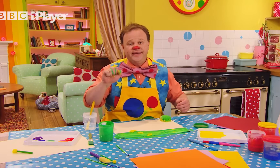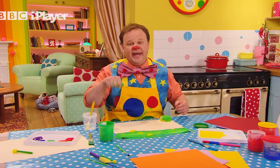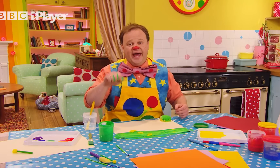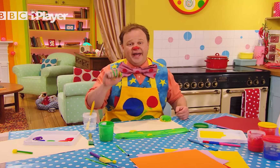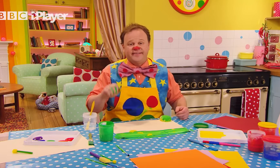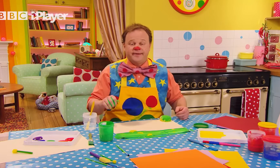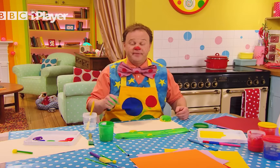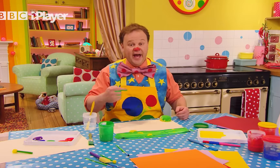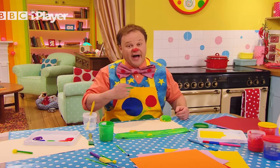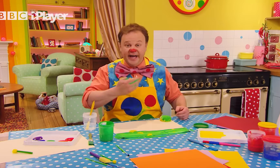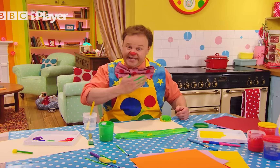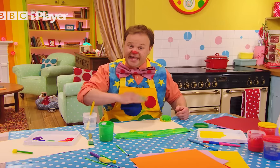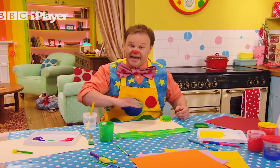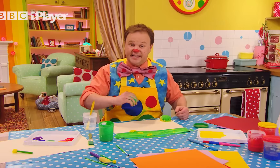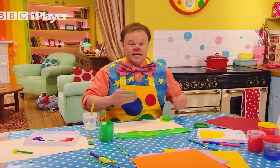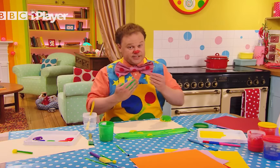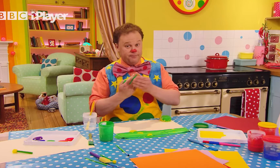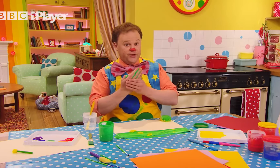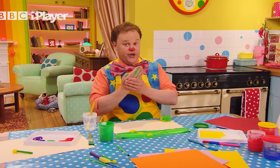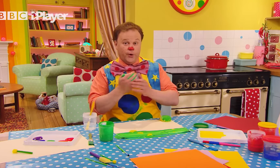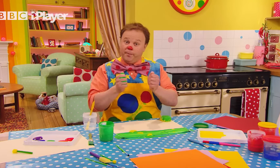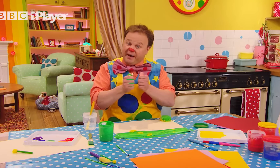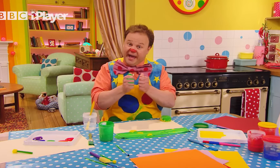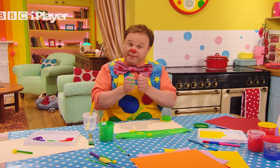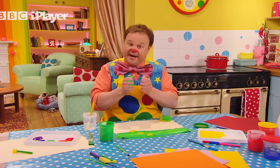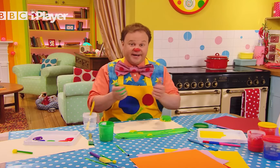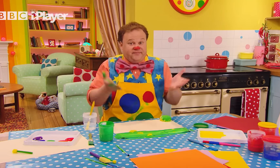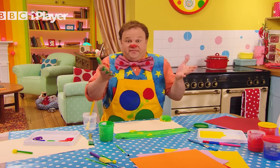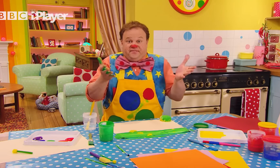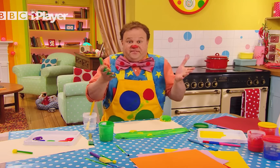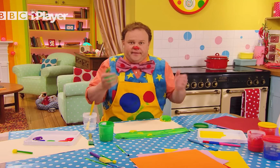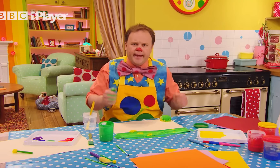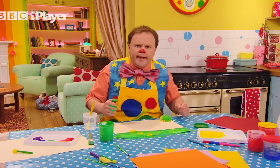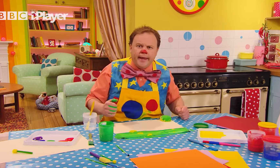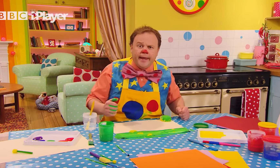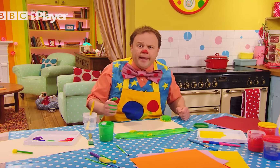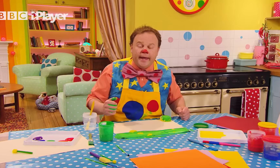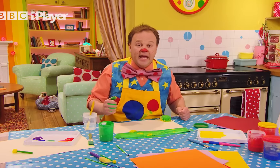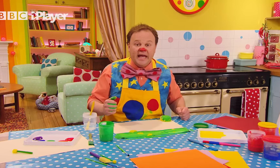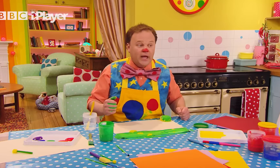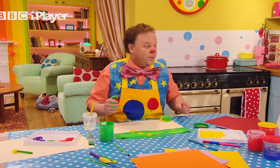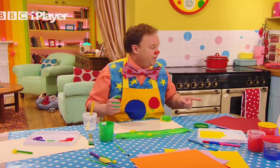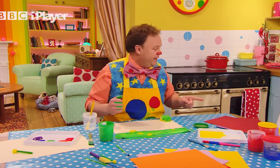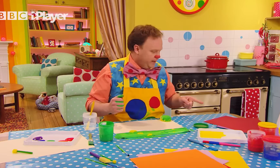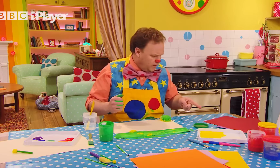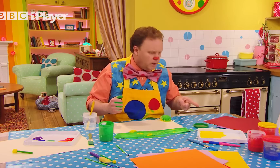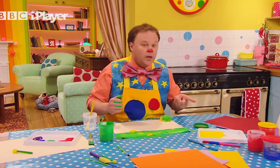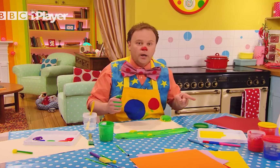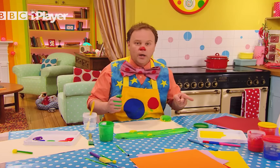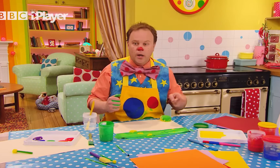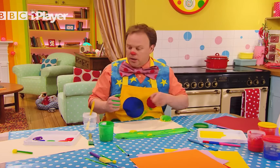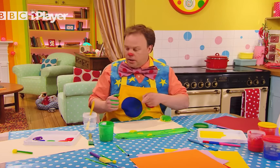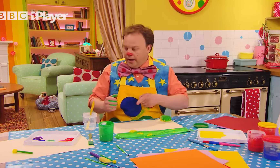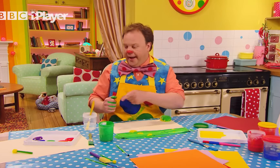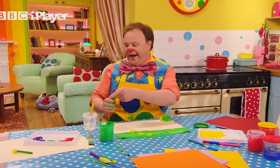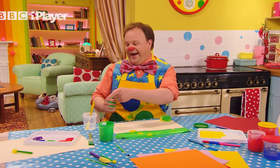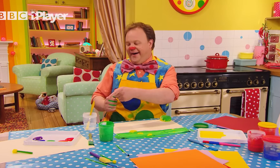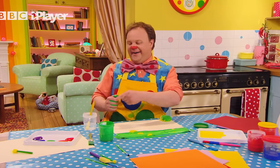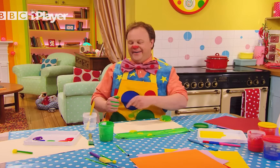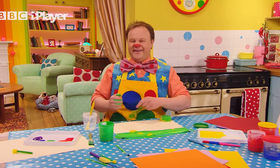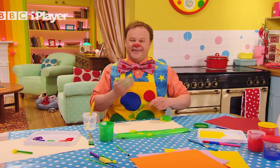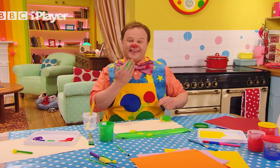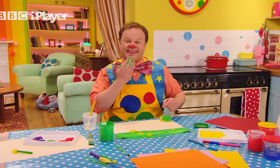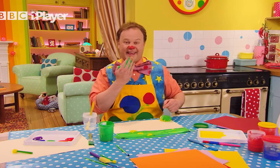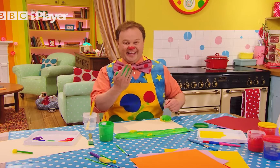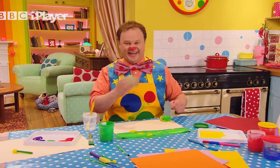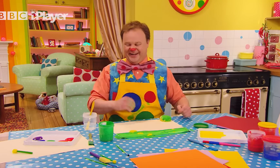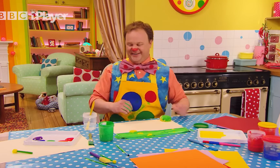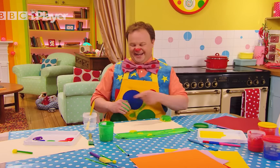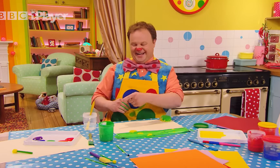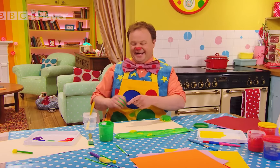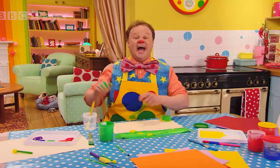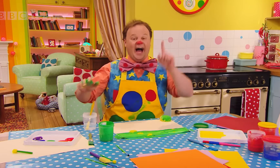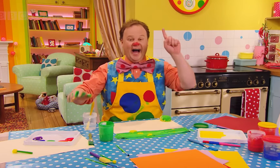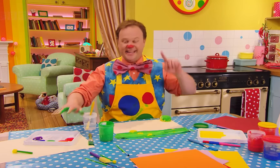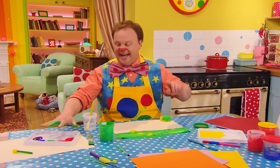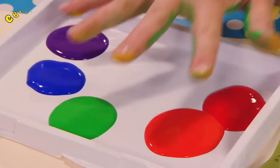yes i need some new paper it's there under the paint mr tumble oh thank you i'll get it